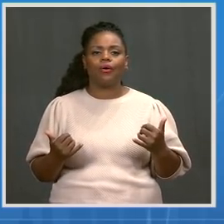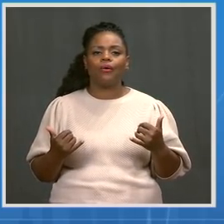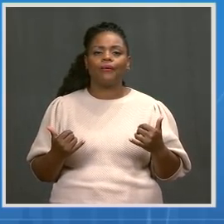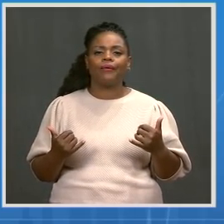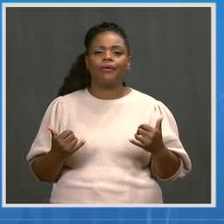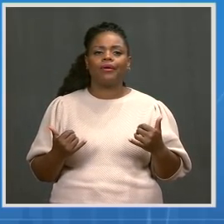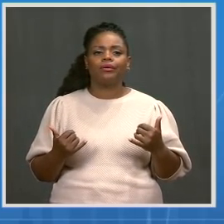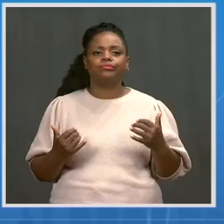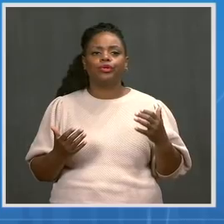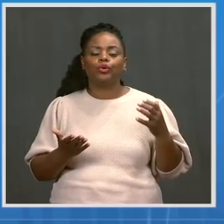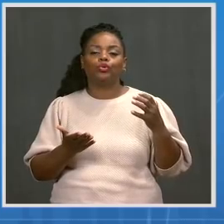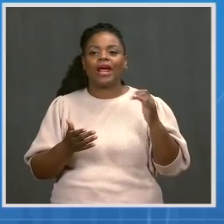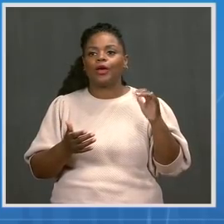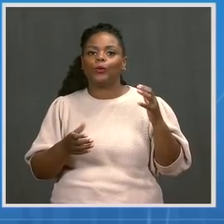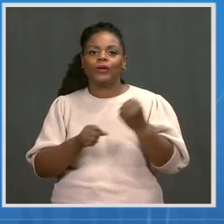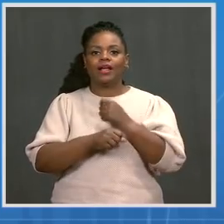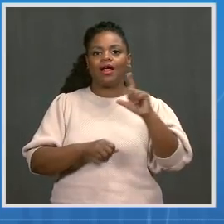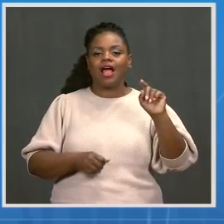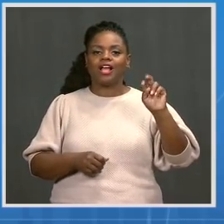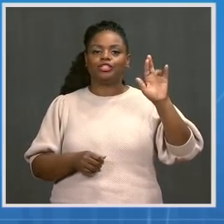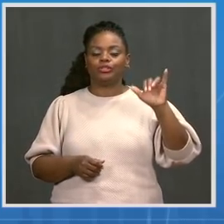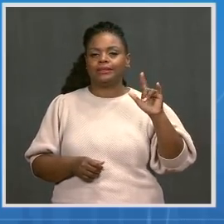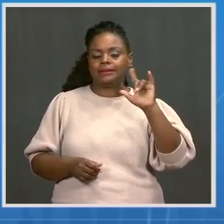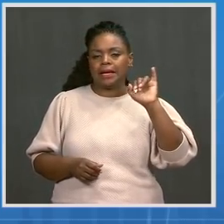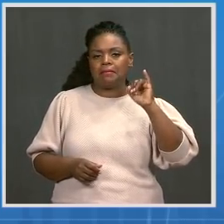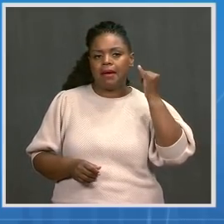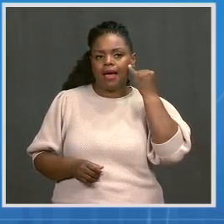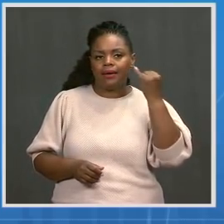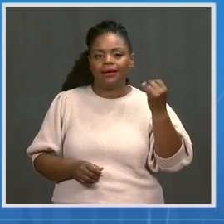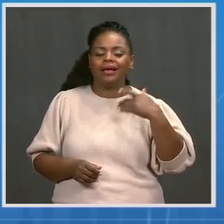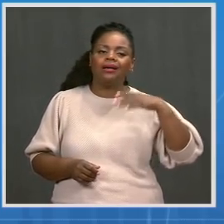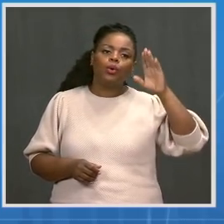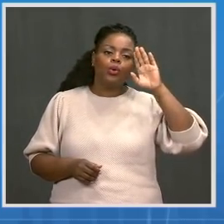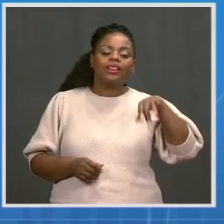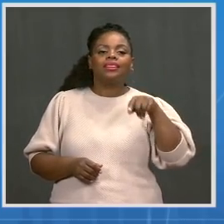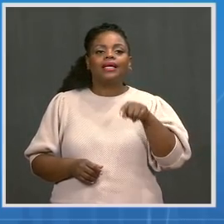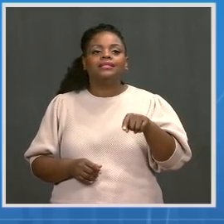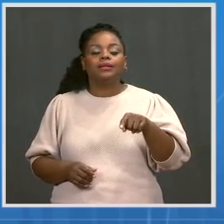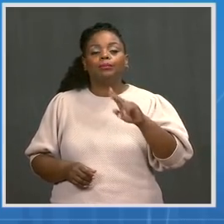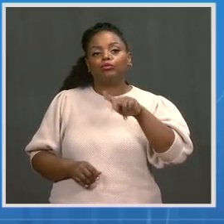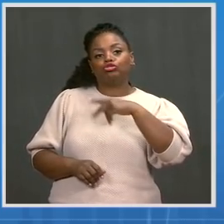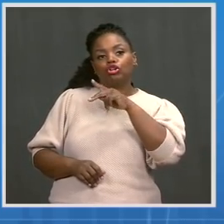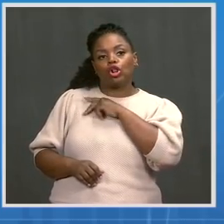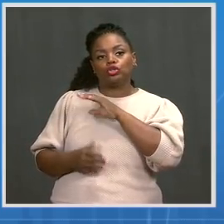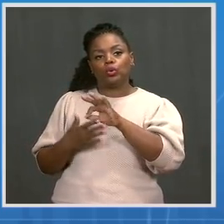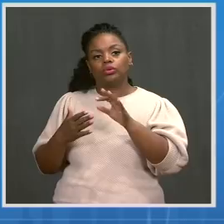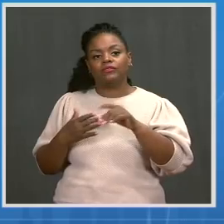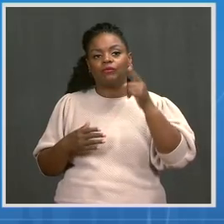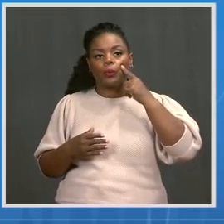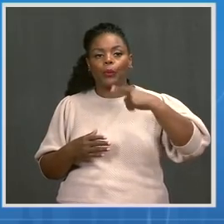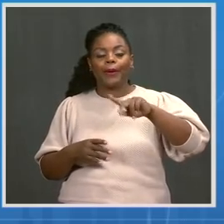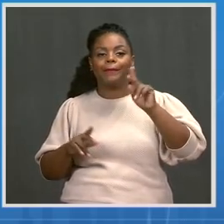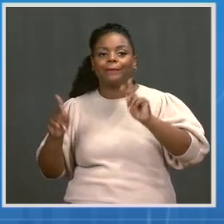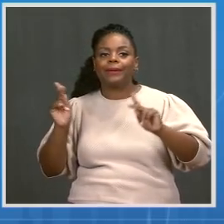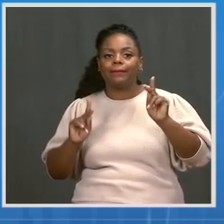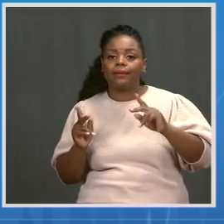if this is obviously people's personal choices? Mr. Zients: Zeke, this is -- this intensity that you've witnessed across the last five months